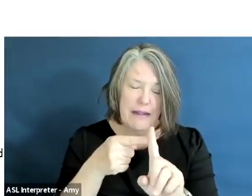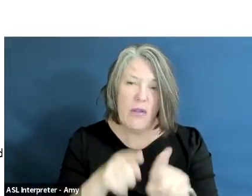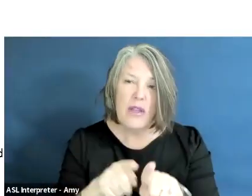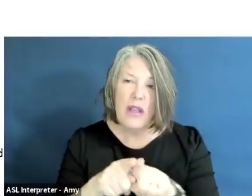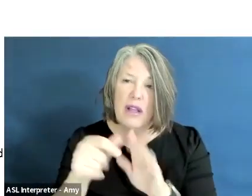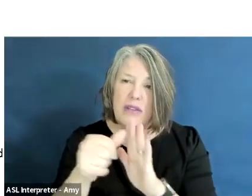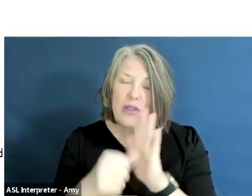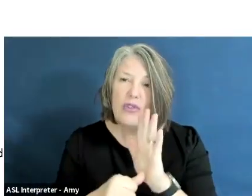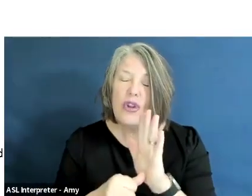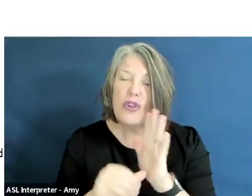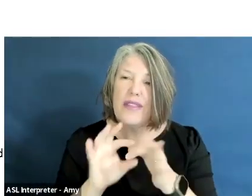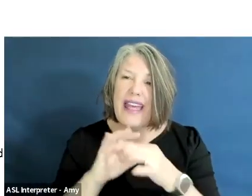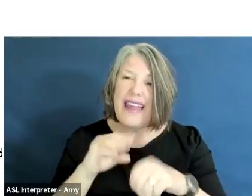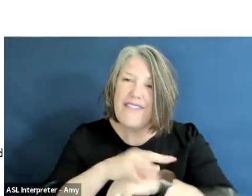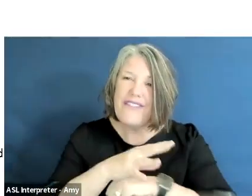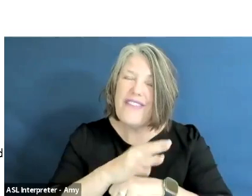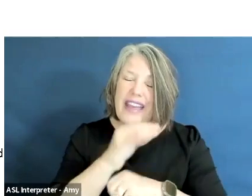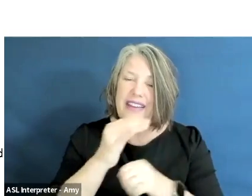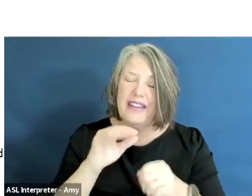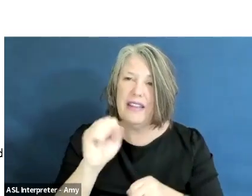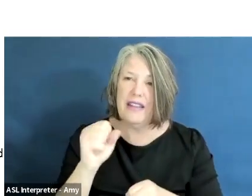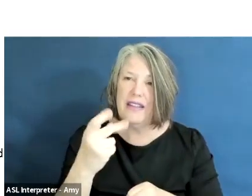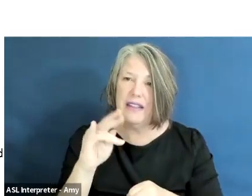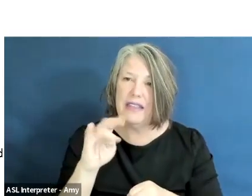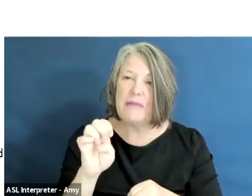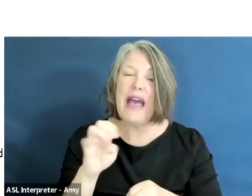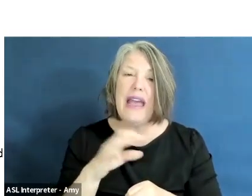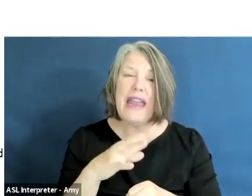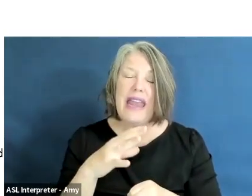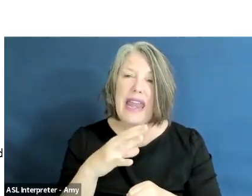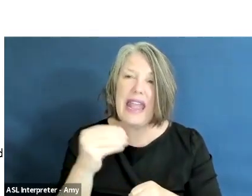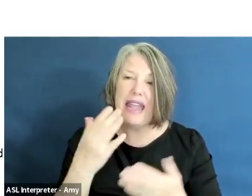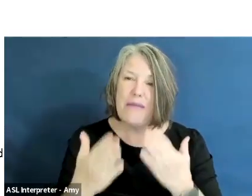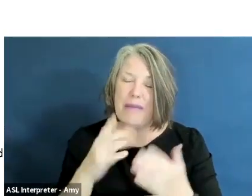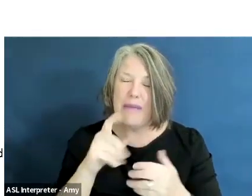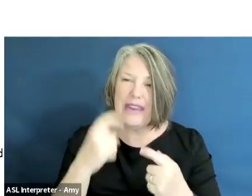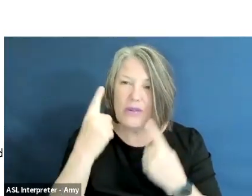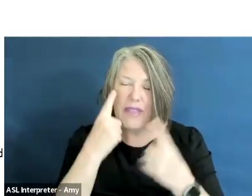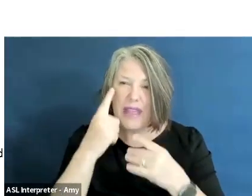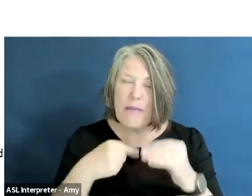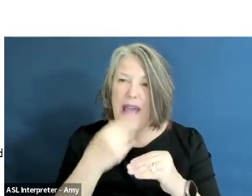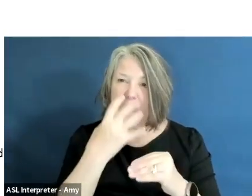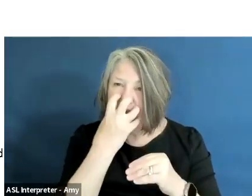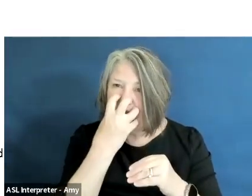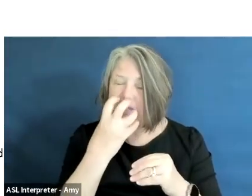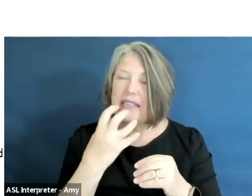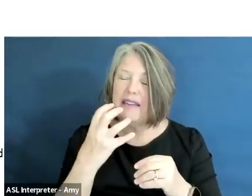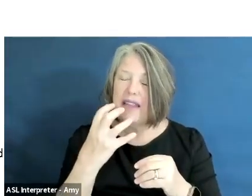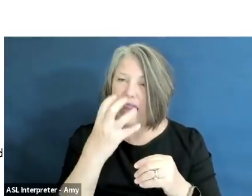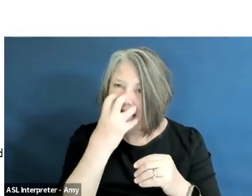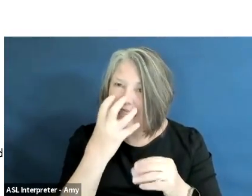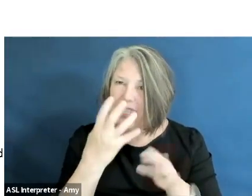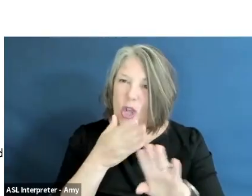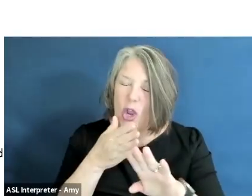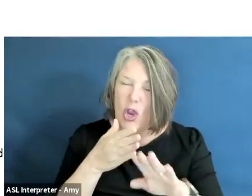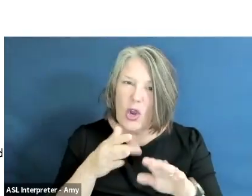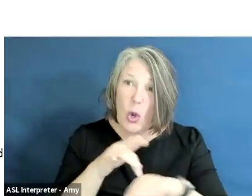the spinal cord and may that make it harder or may we need to think about anesthesia earlier on in the process, even before pregnancy.